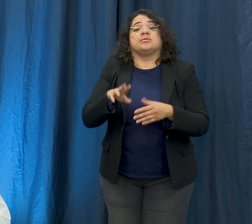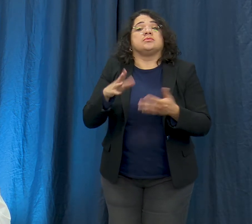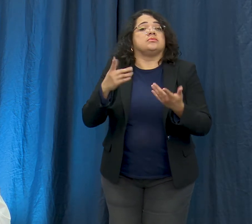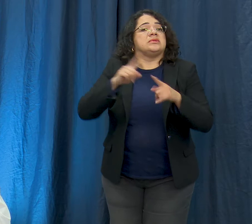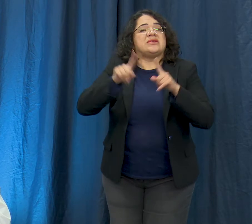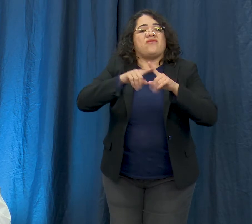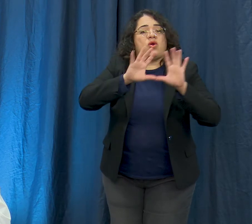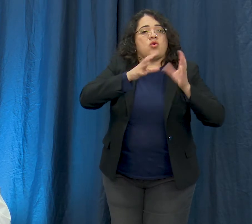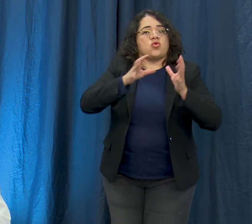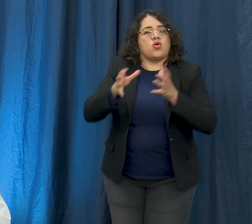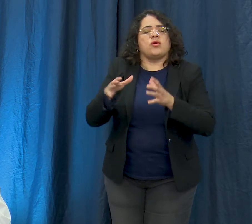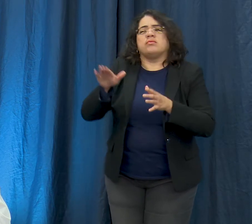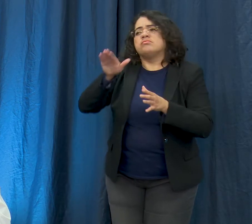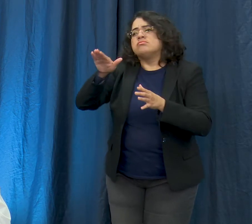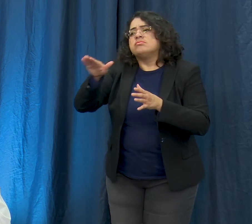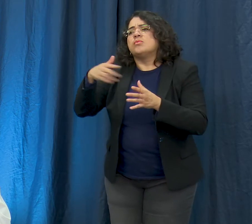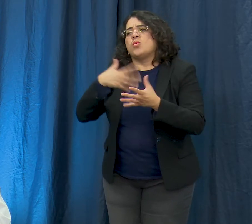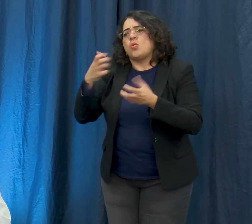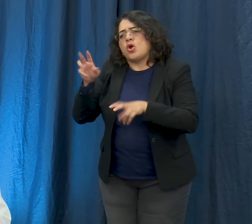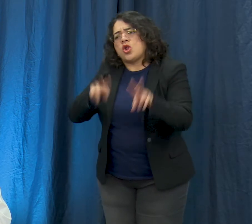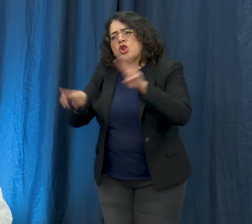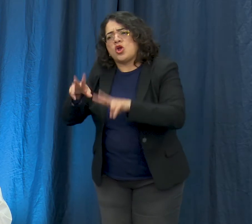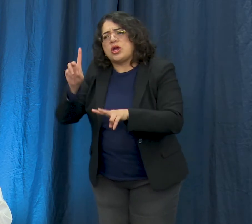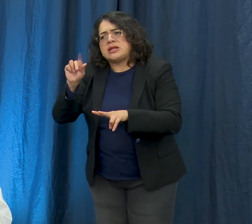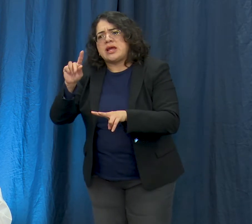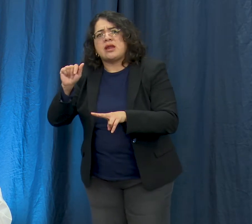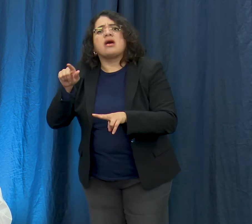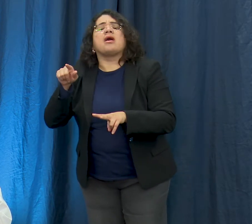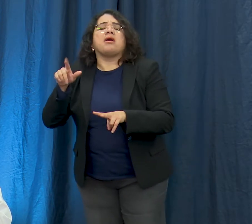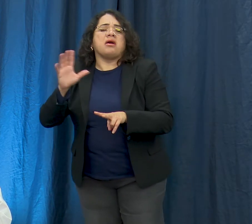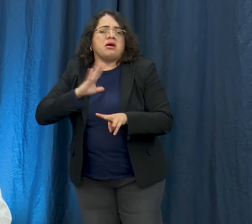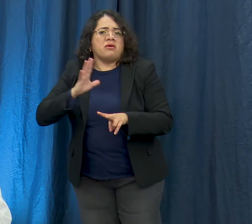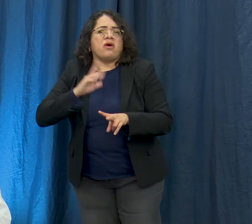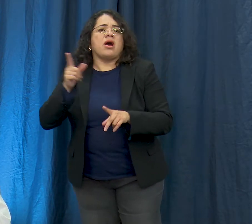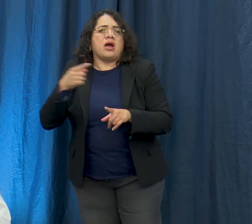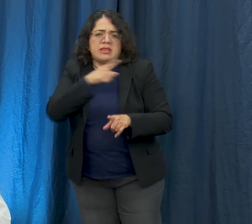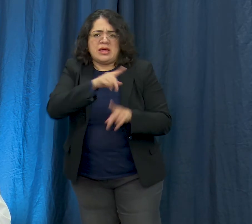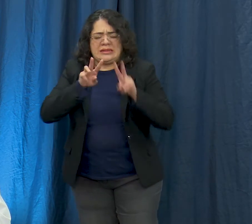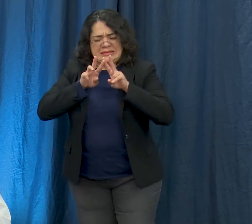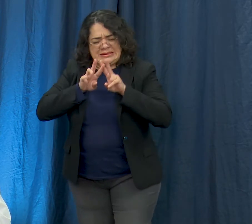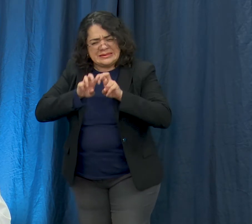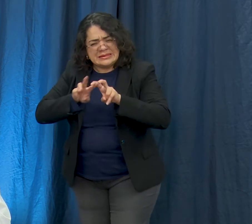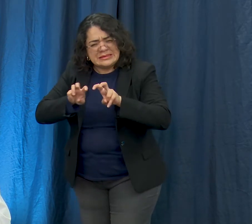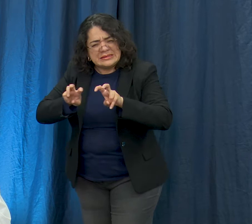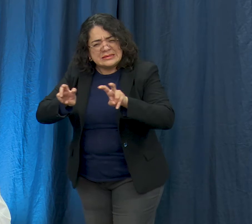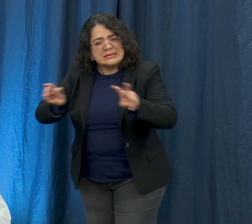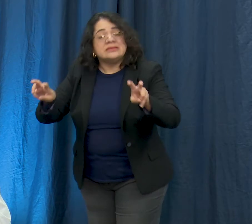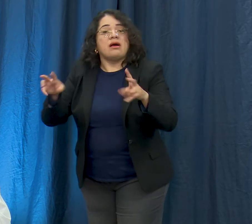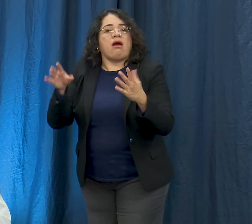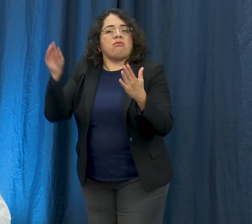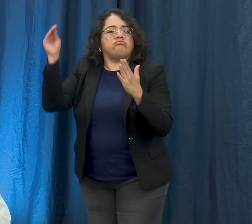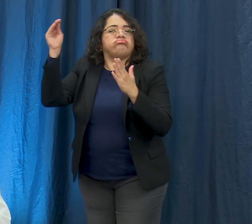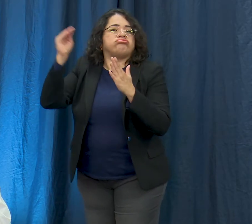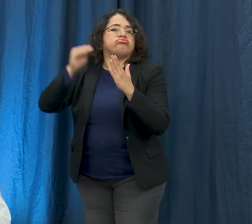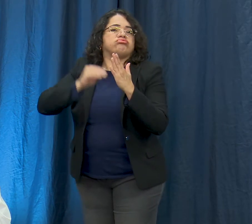data and they will find out more of that type of information and it will also be